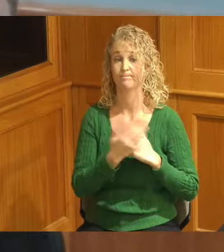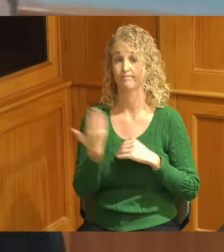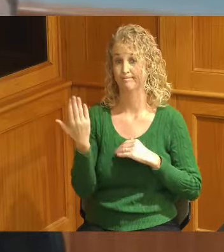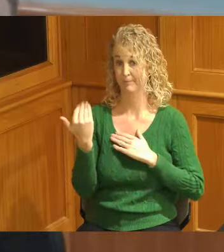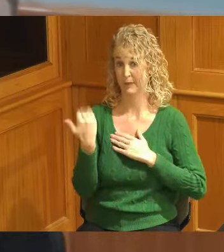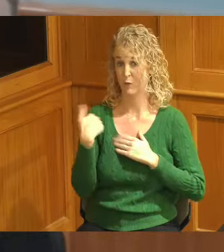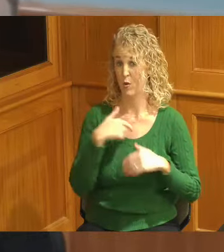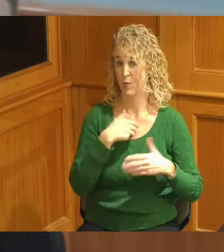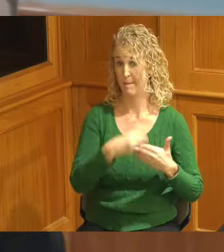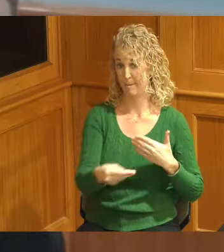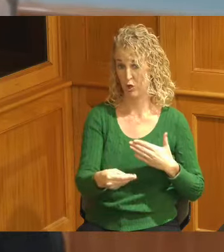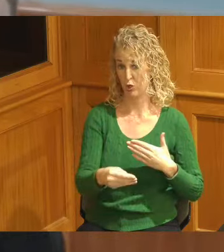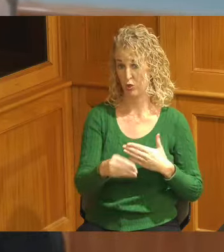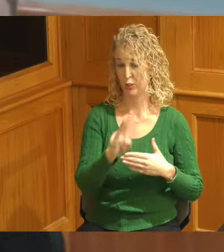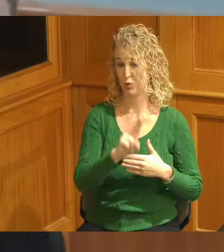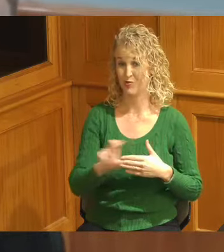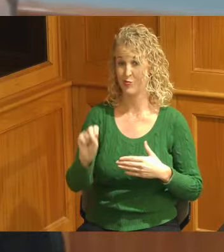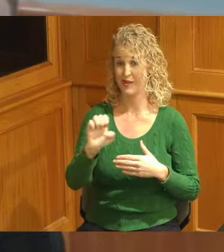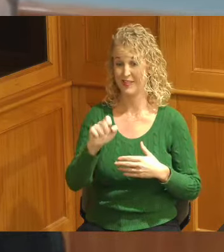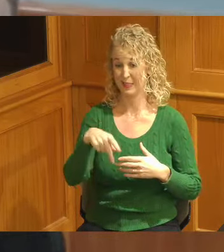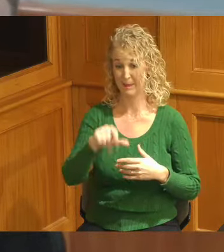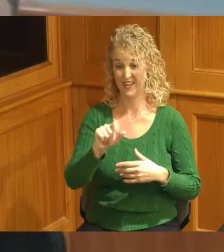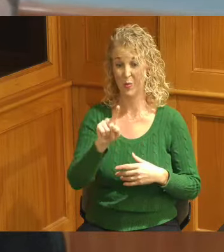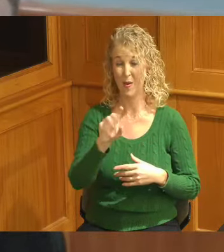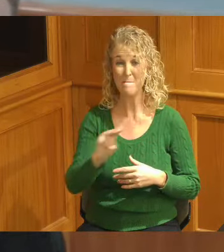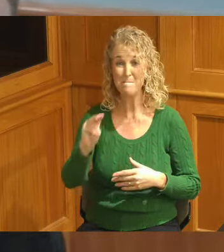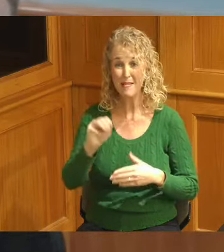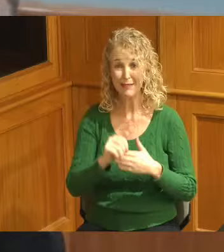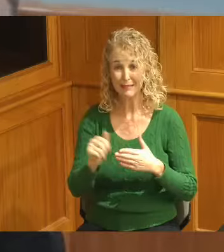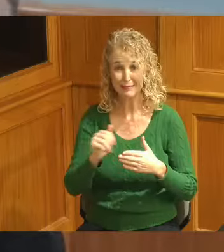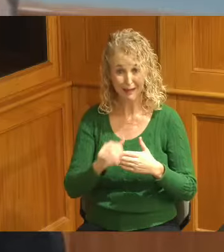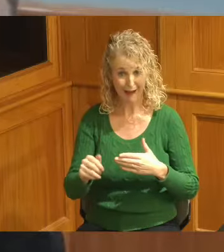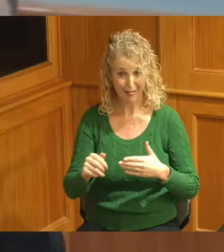ownership, the US EPA invested about a million dollars to remove pretty chronic hazardous